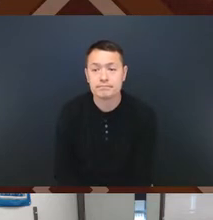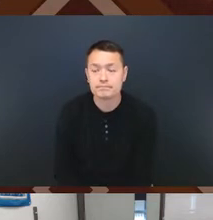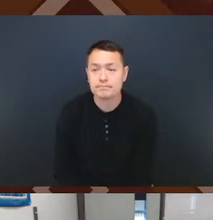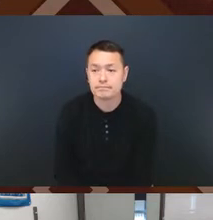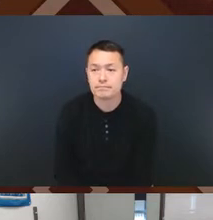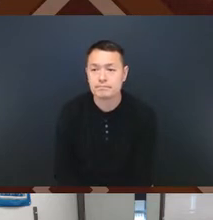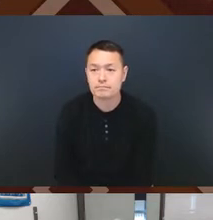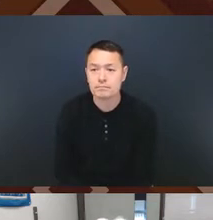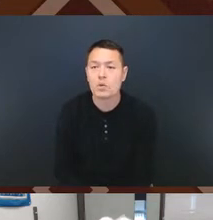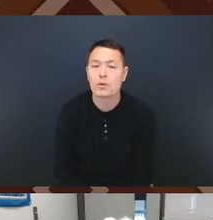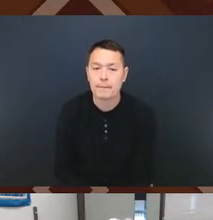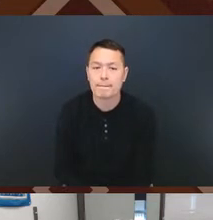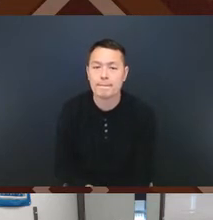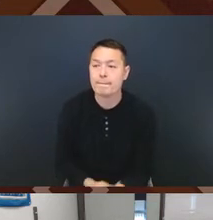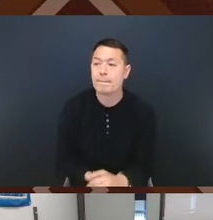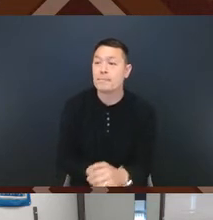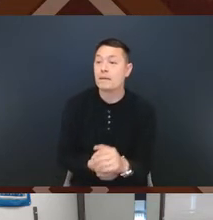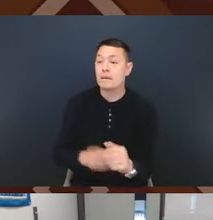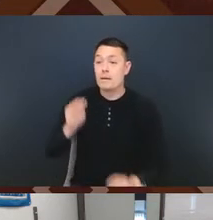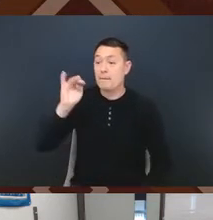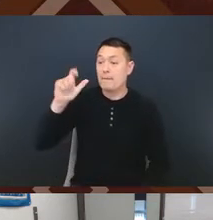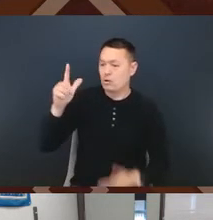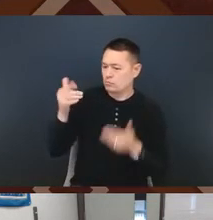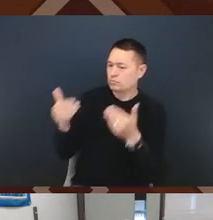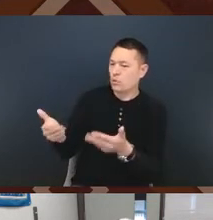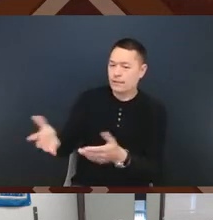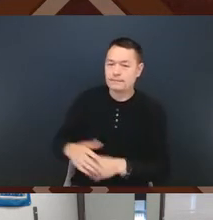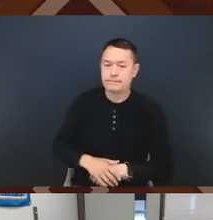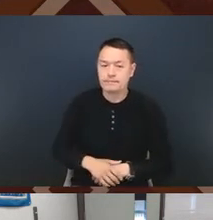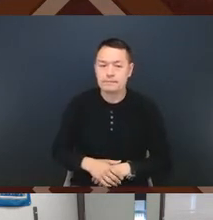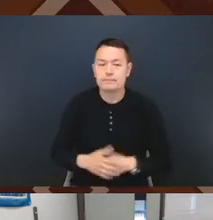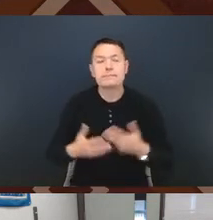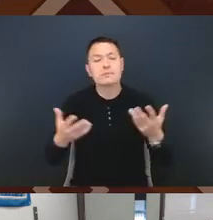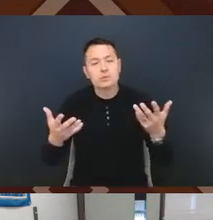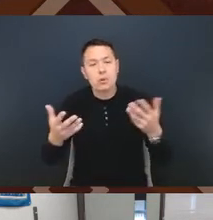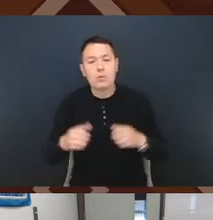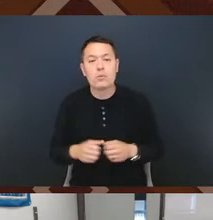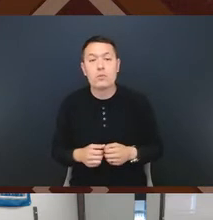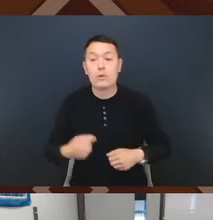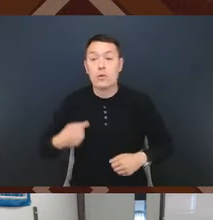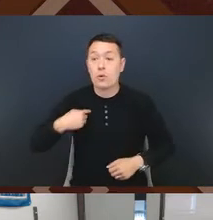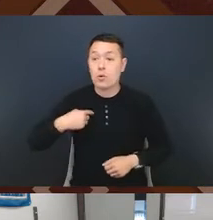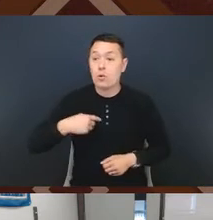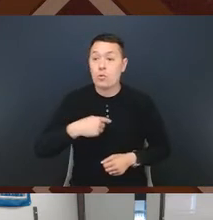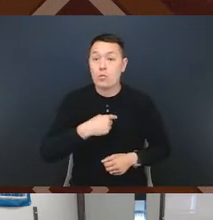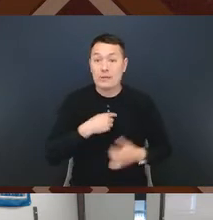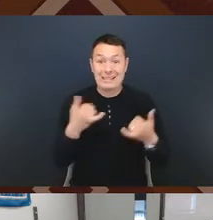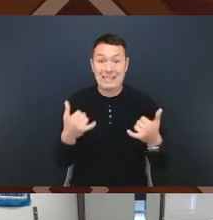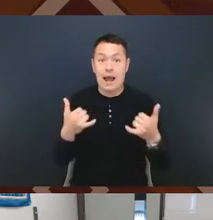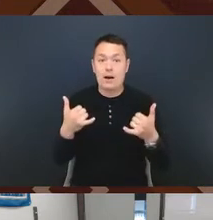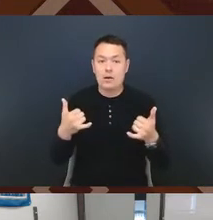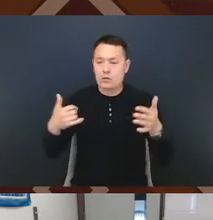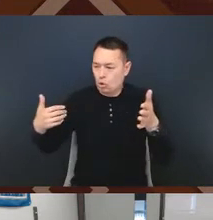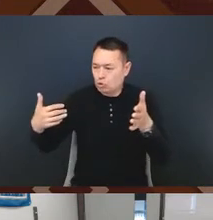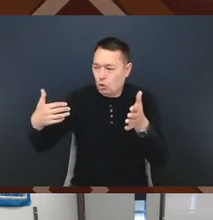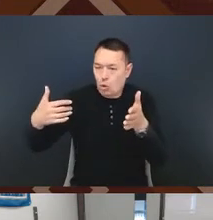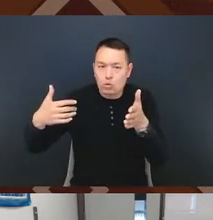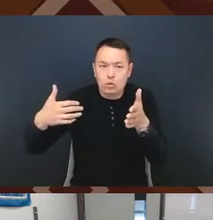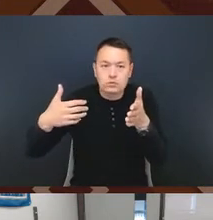Go ahead, Michael. So as we move, move closer and closer to to our current day,